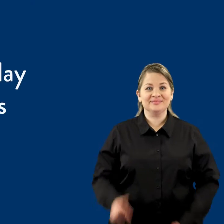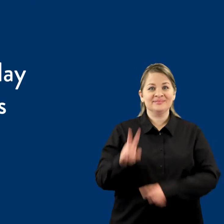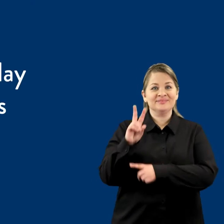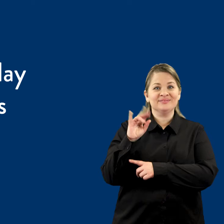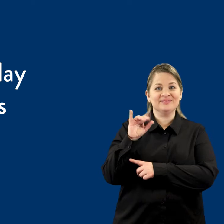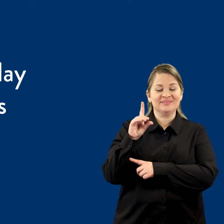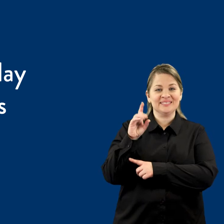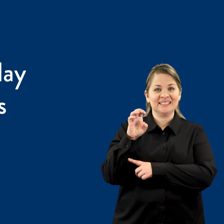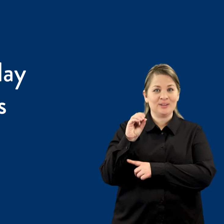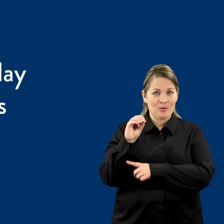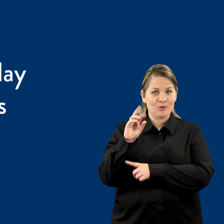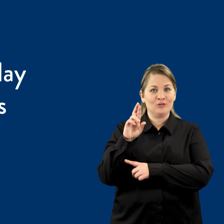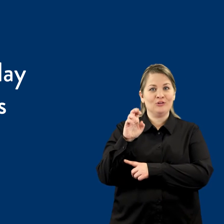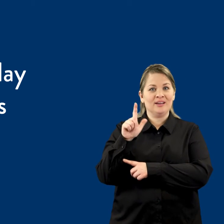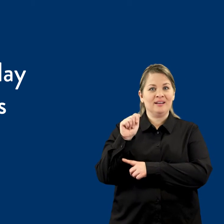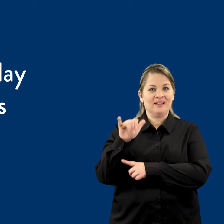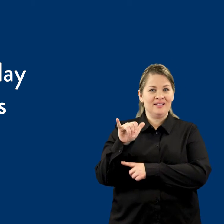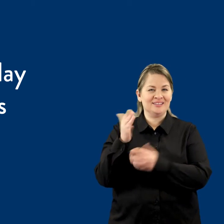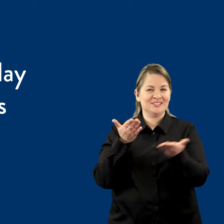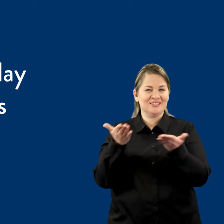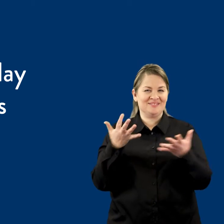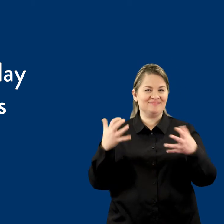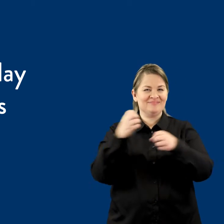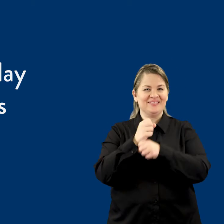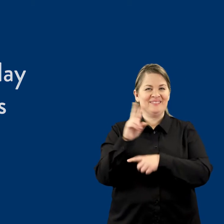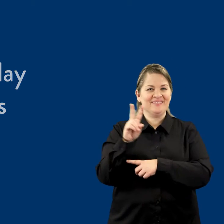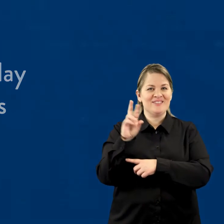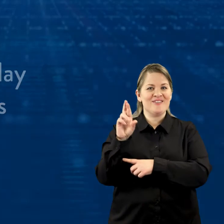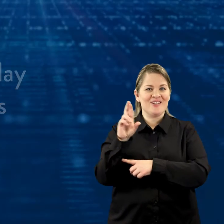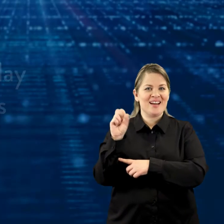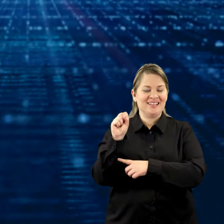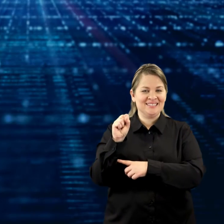Video Relay Services.